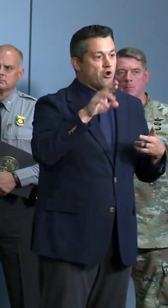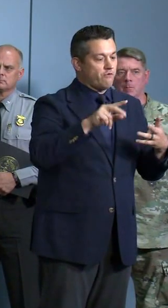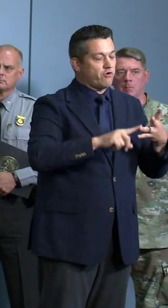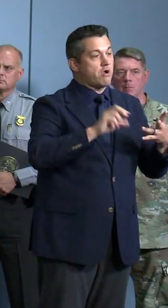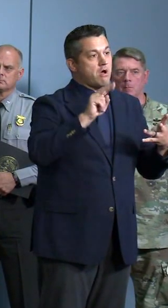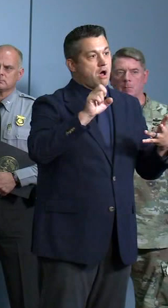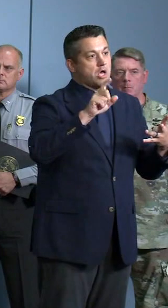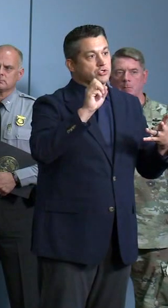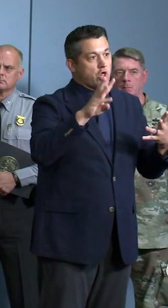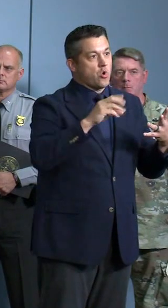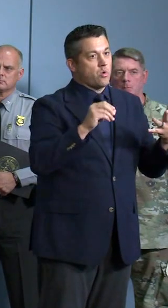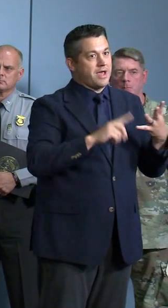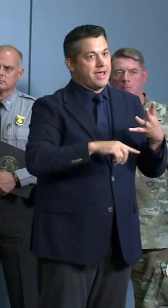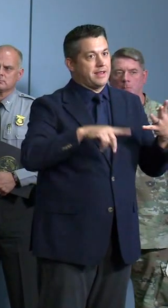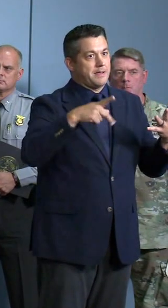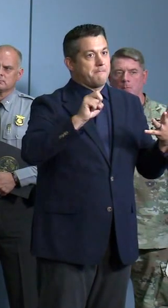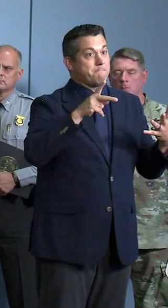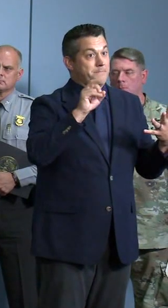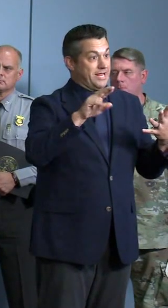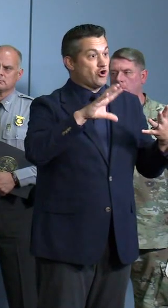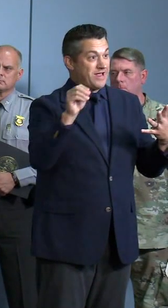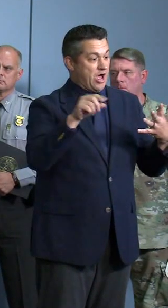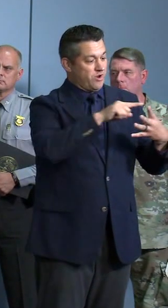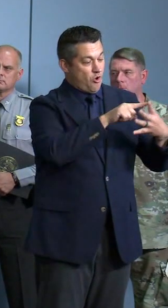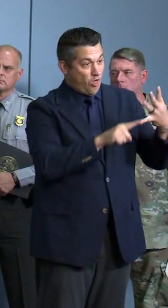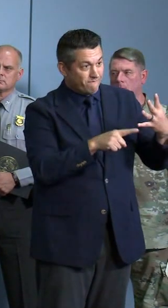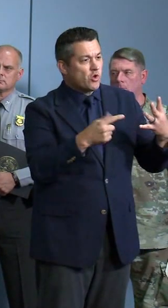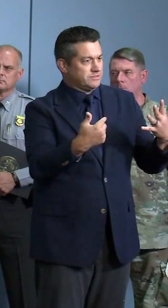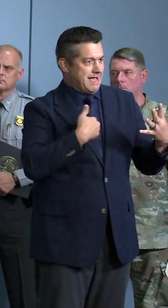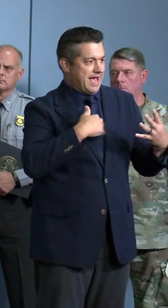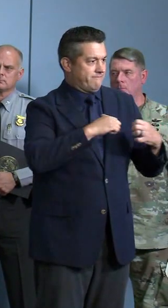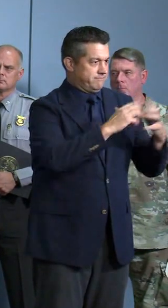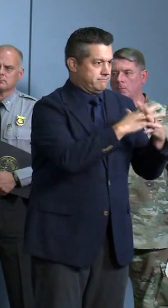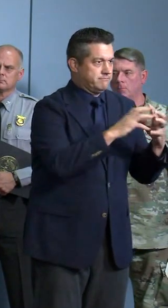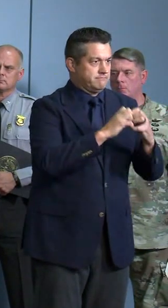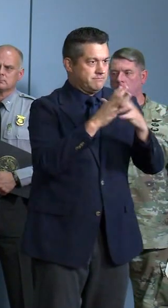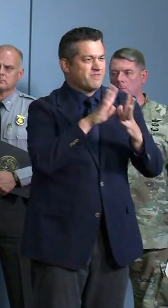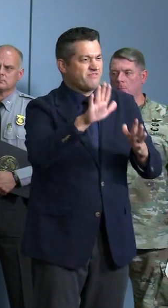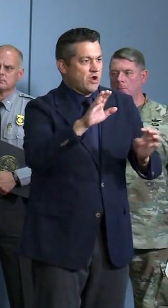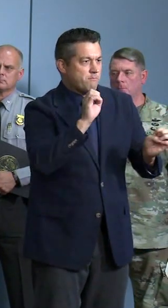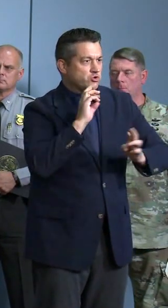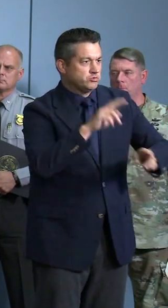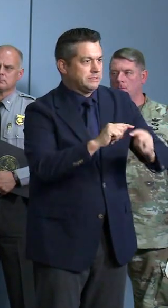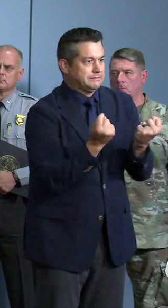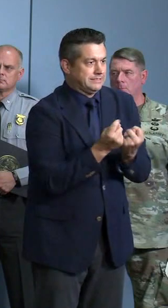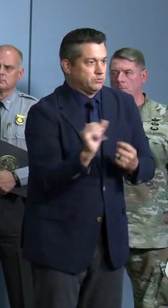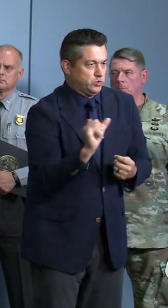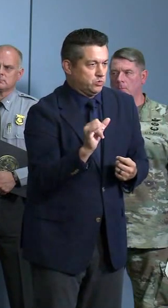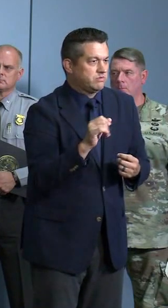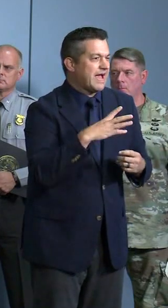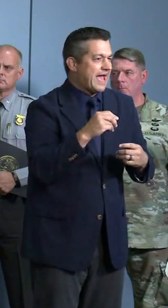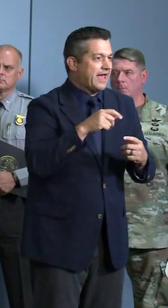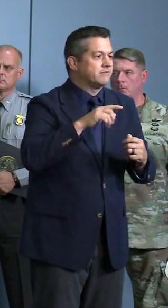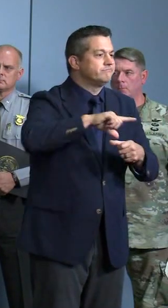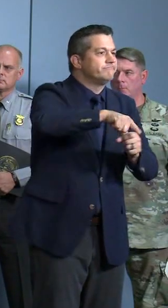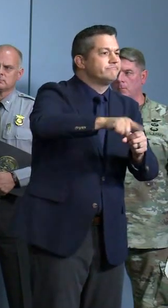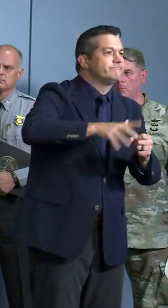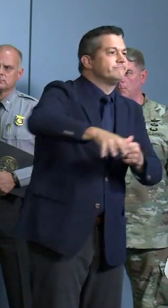all been activated and many others are monitoring the storm